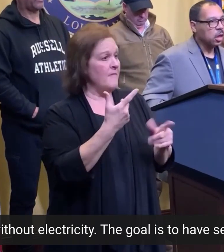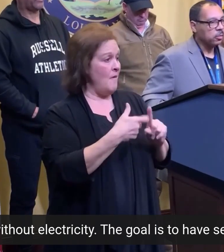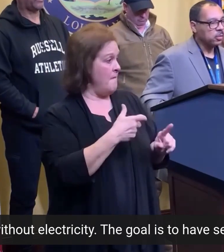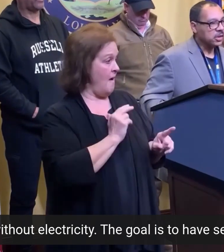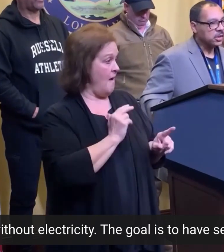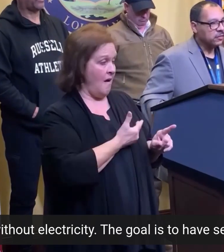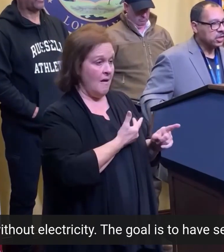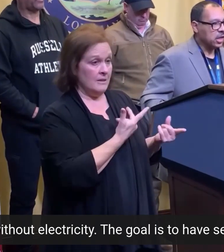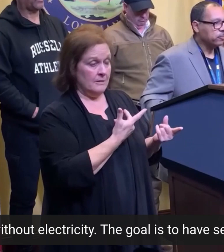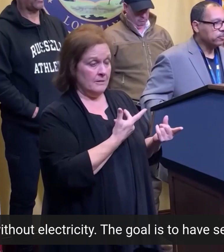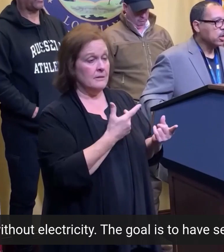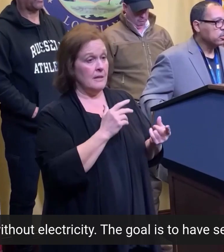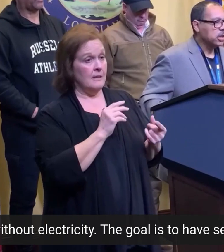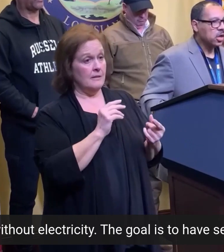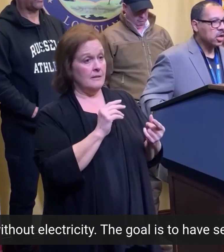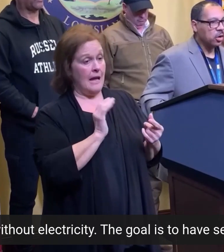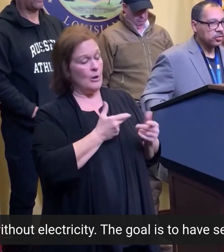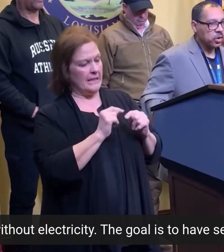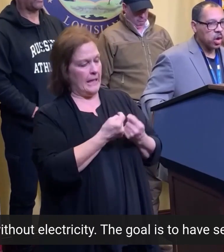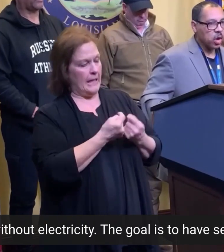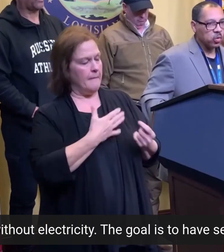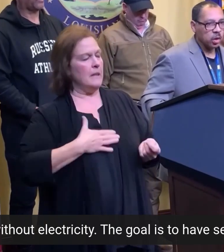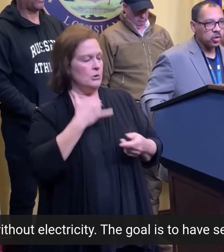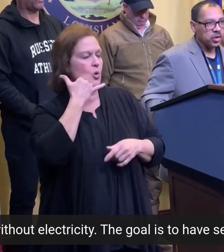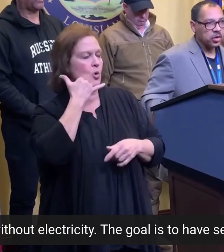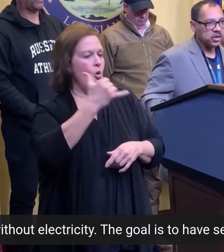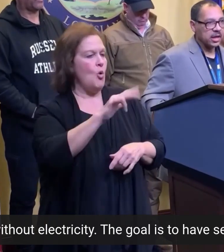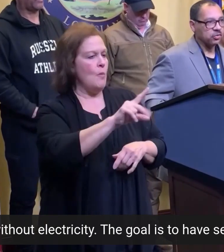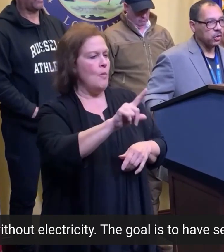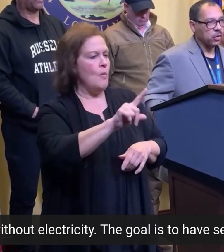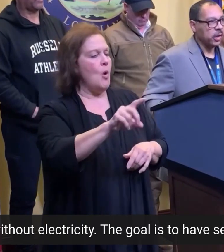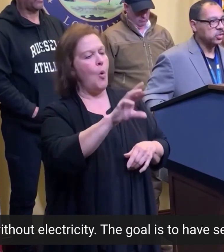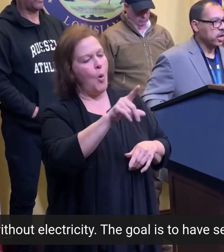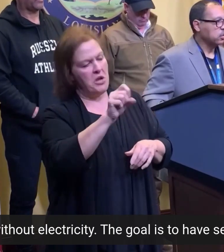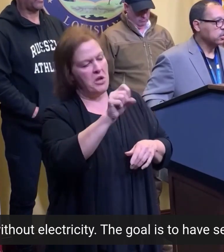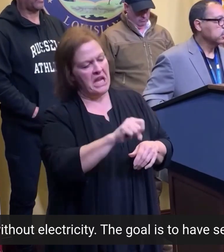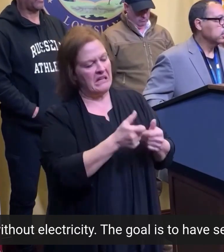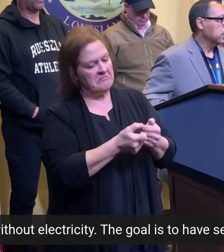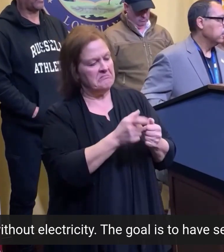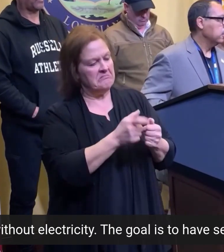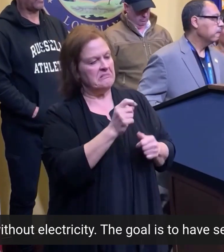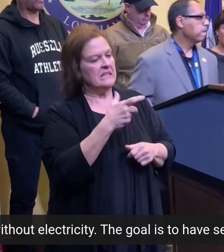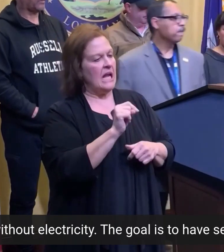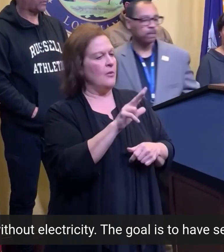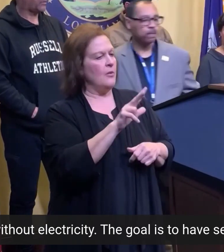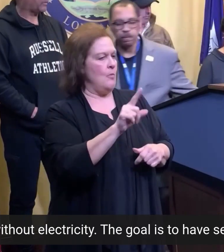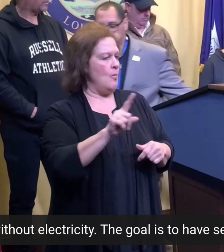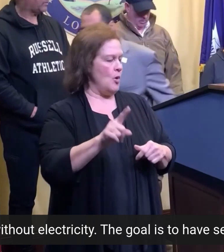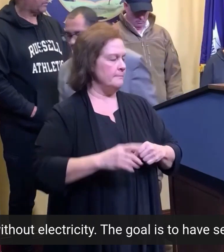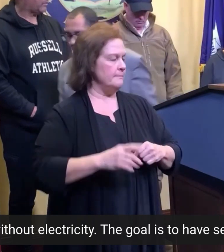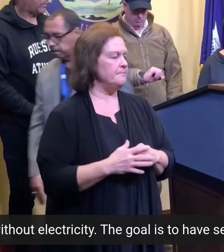public safety team please call 311 or you can text 31 as well thank you thank you very much director